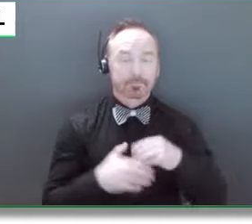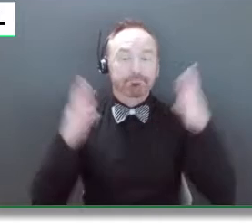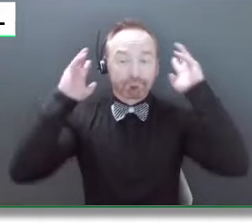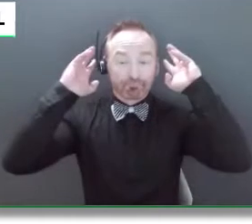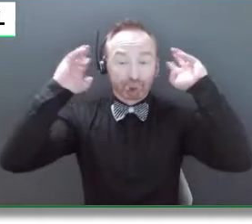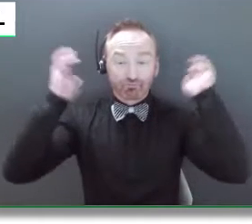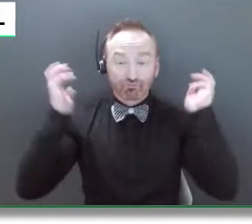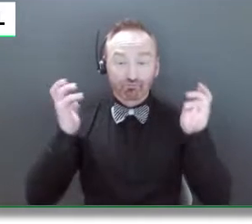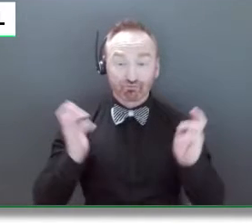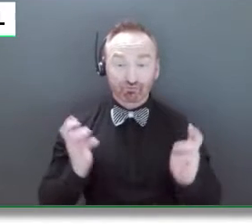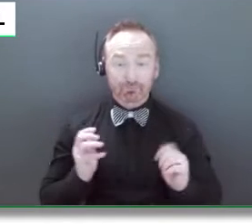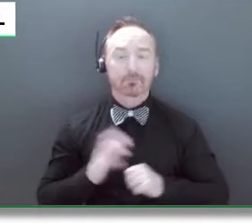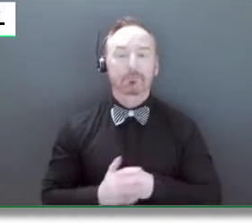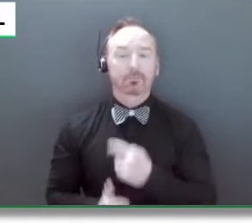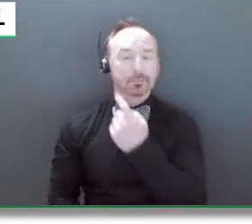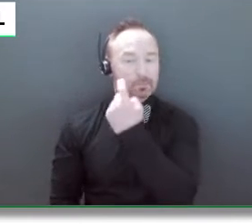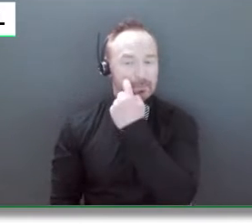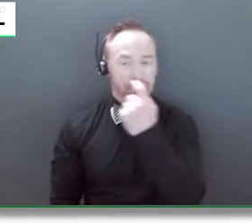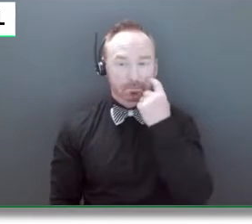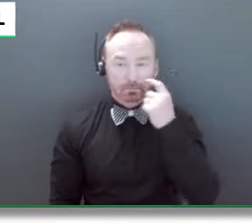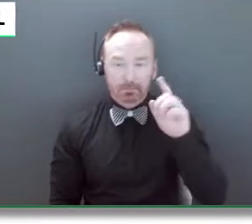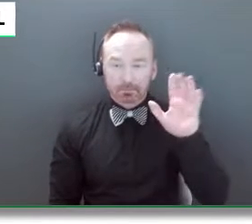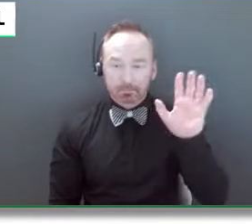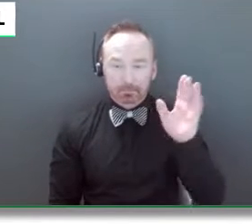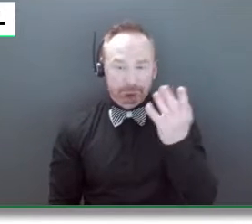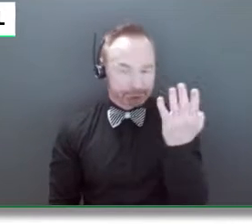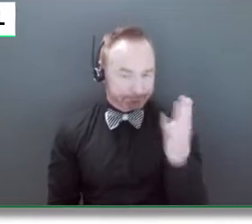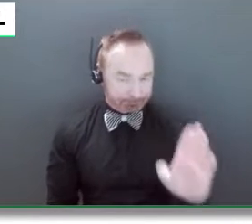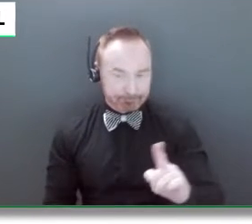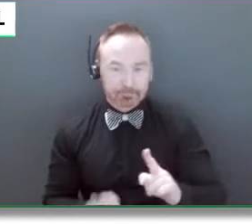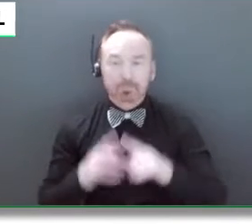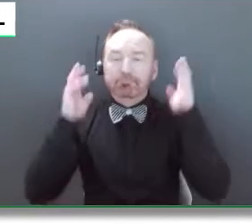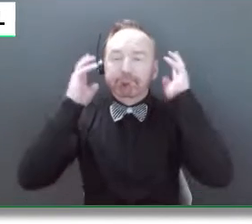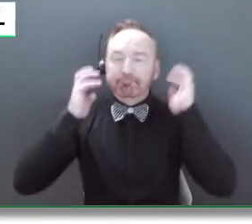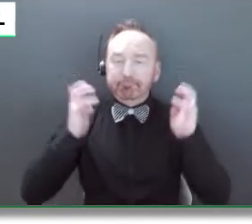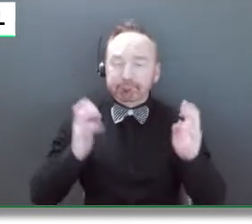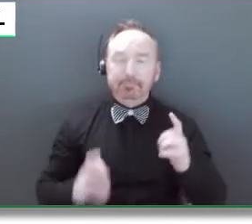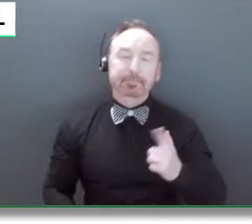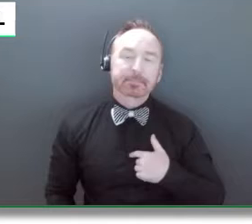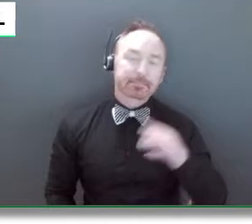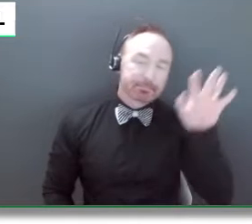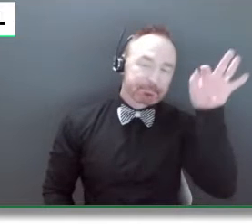blue eyes wearing a black clothing and coming to you from British Columbia and